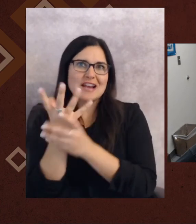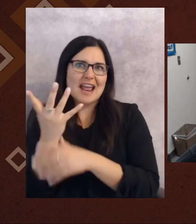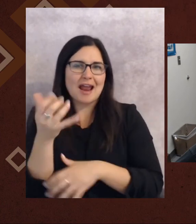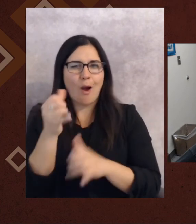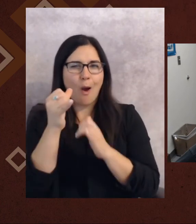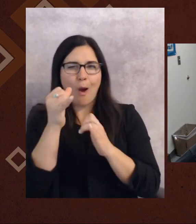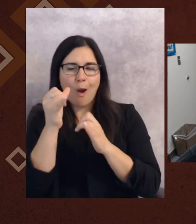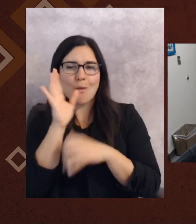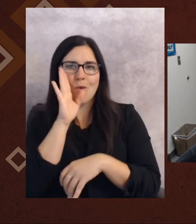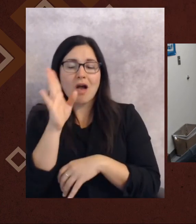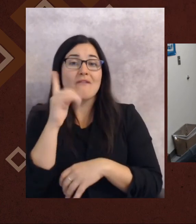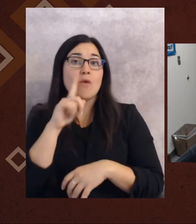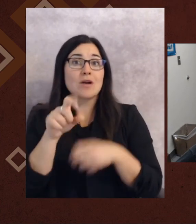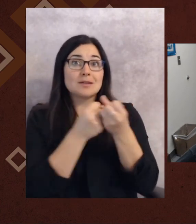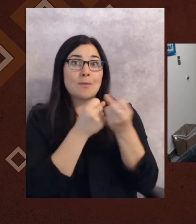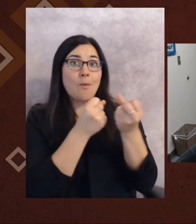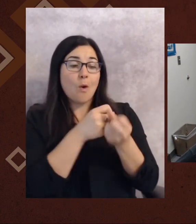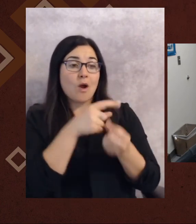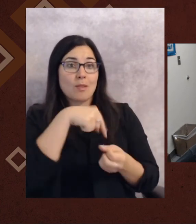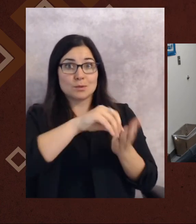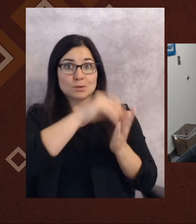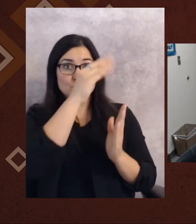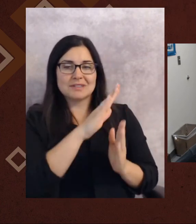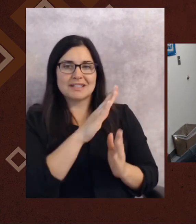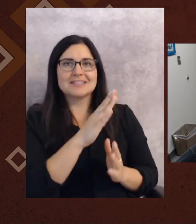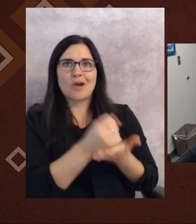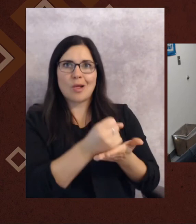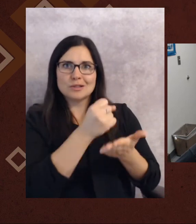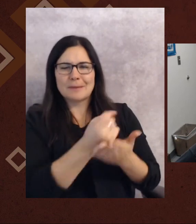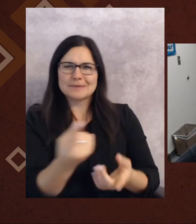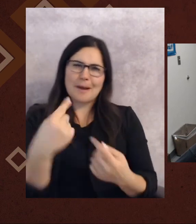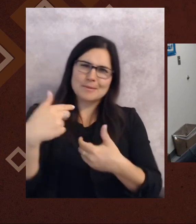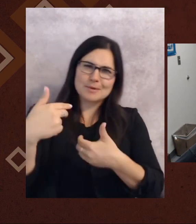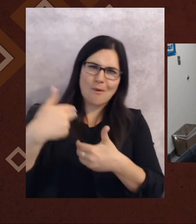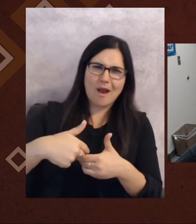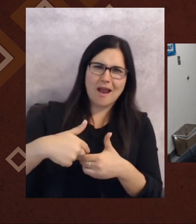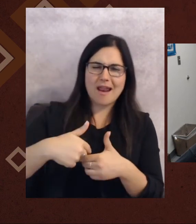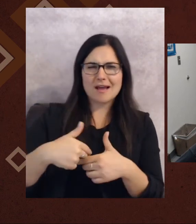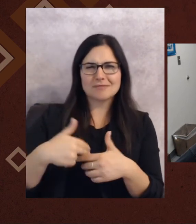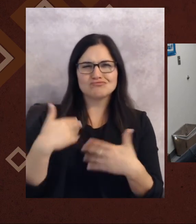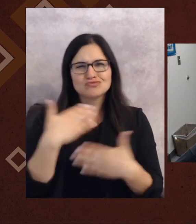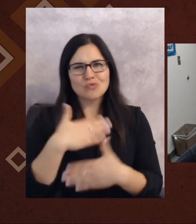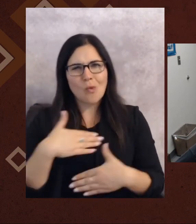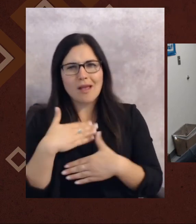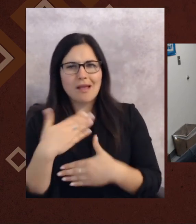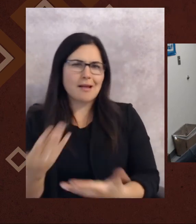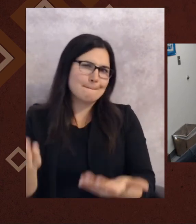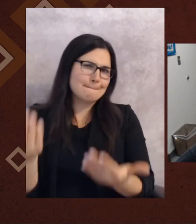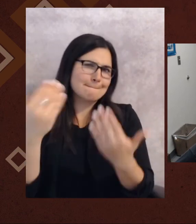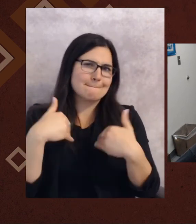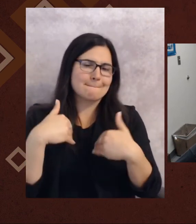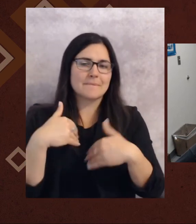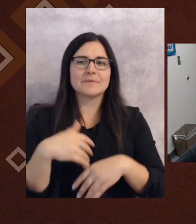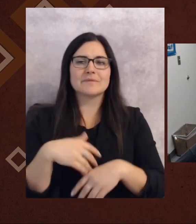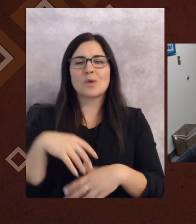So come on out and have a good time. Again, I would say it's a it's a it's a win win, right?